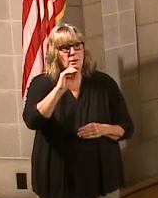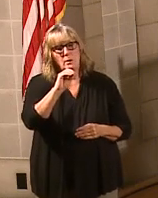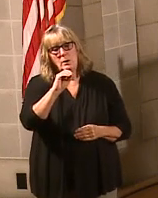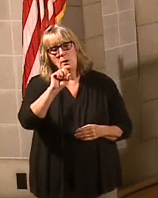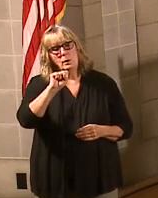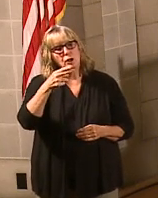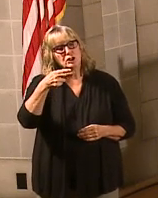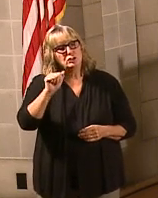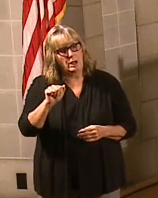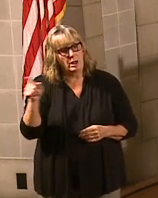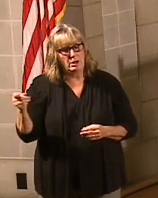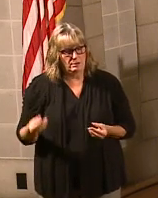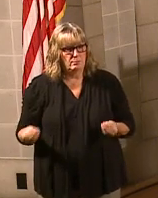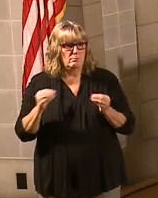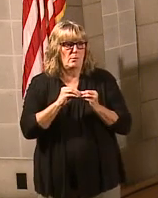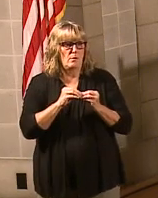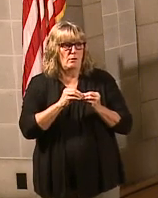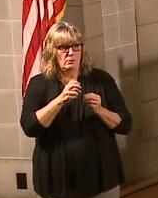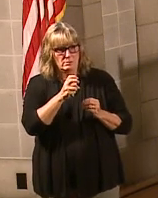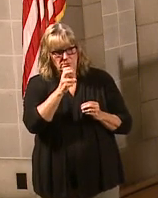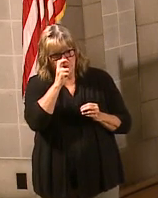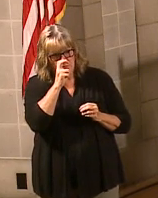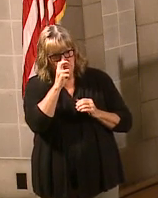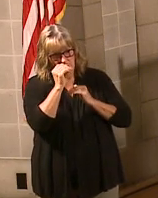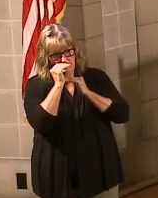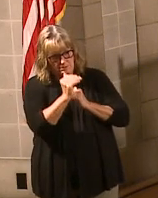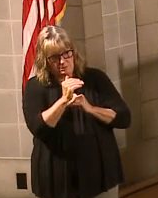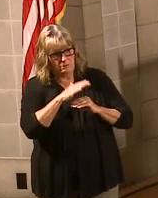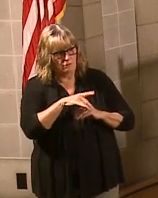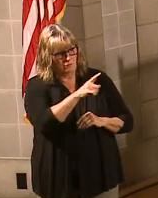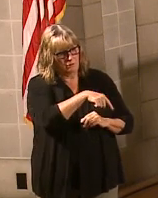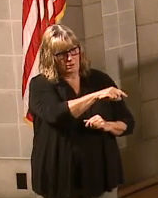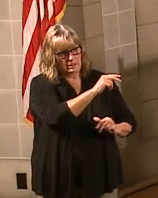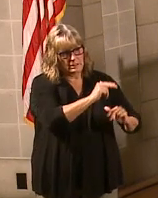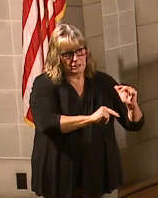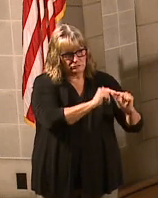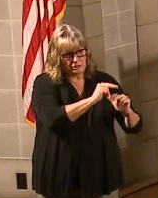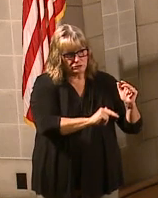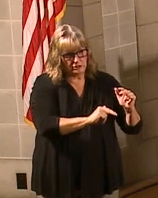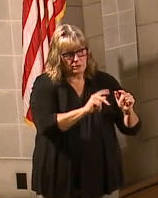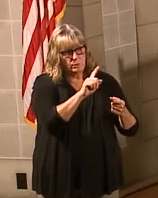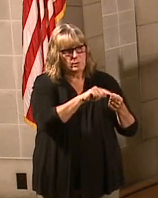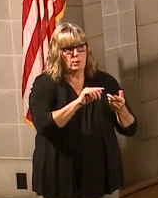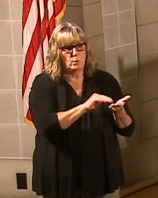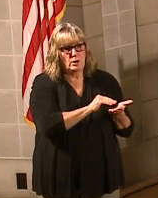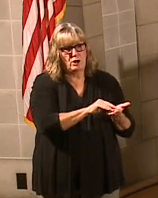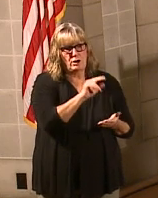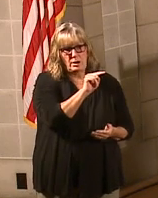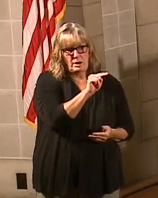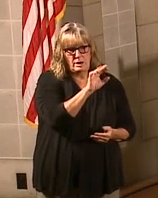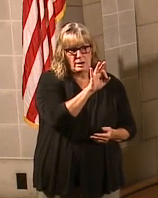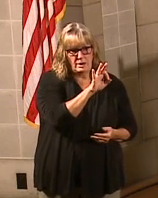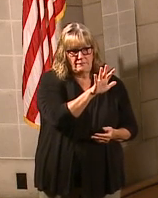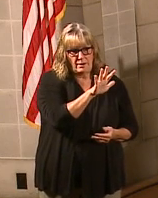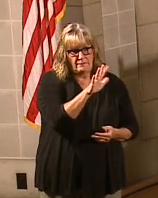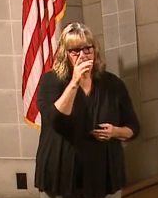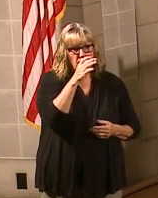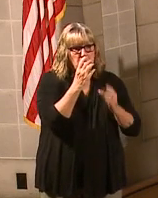TALKING TO MY FRIENDS IN THE